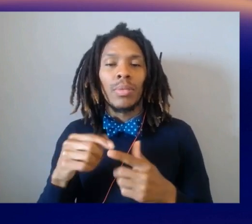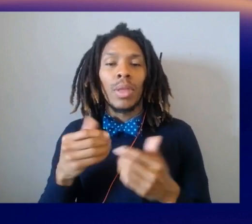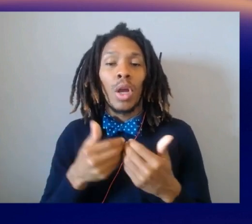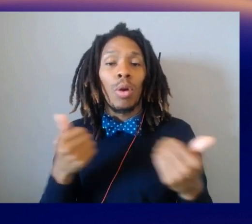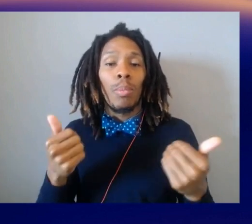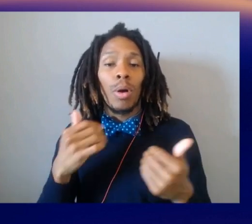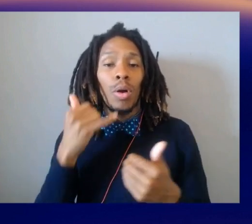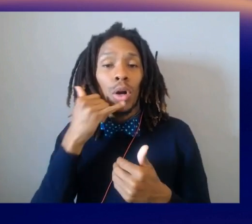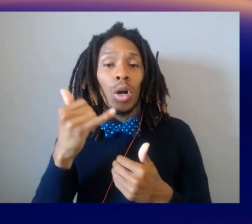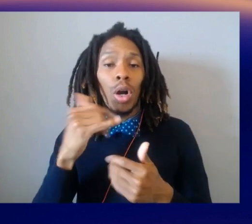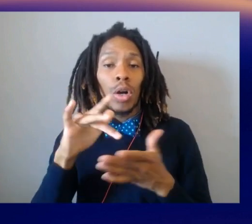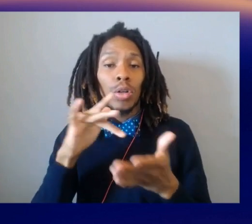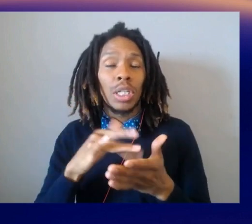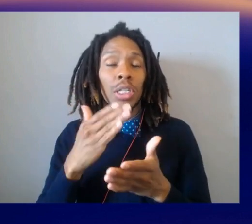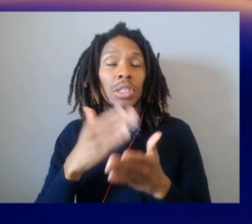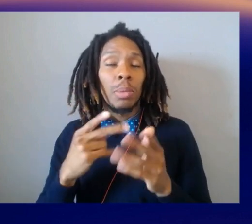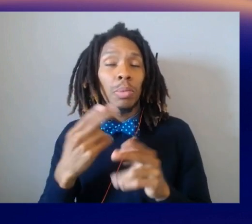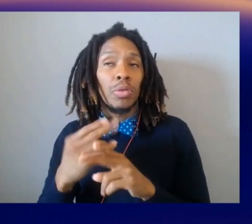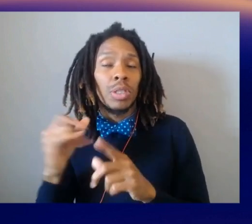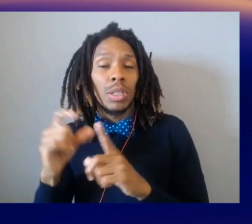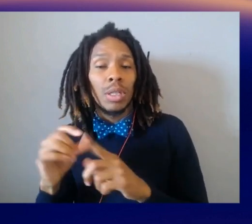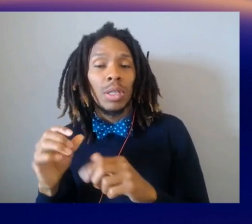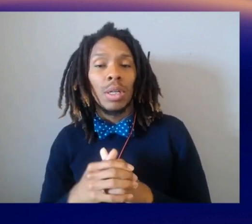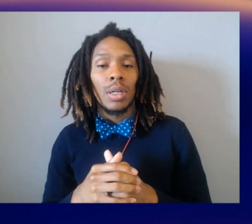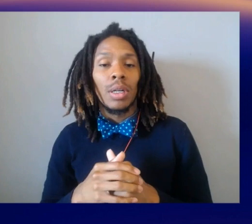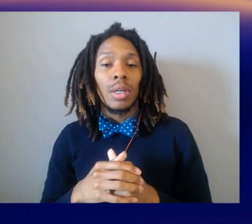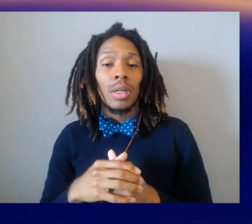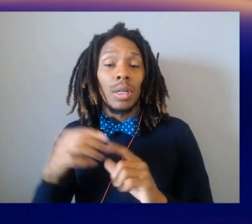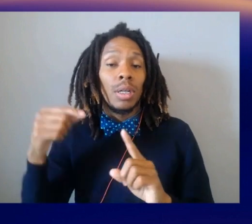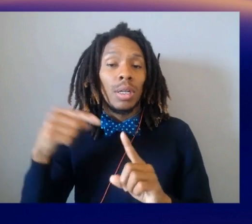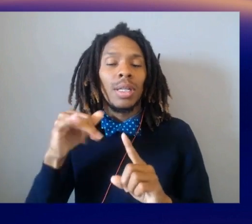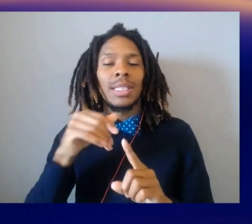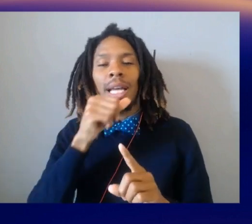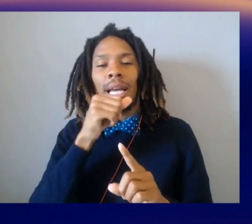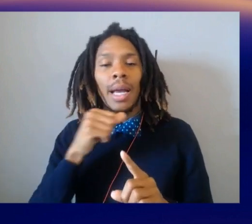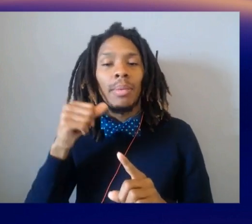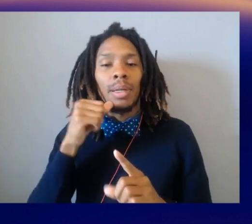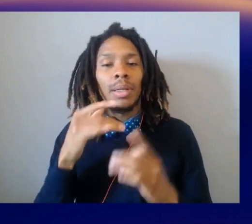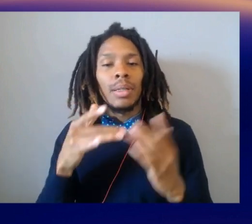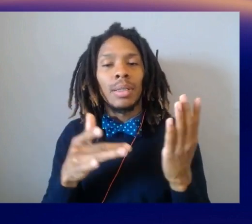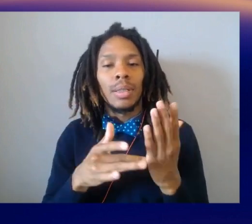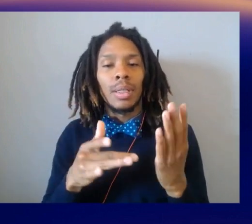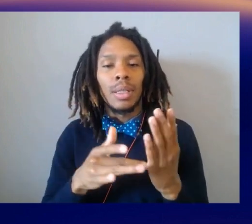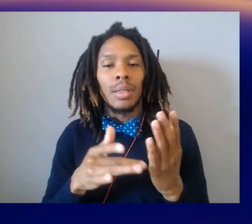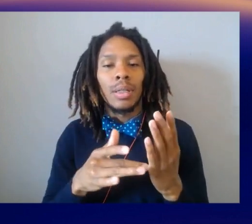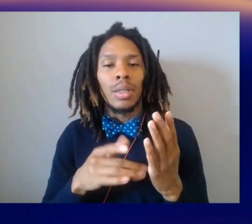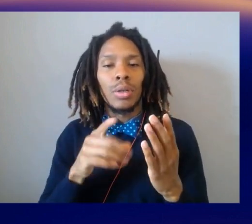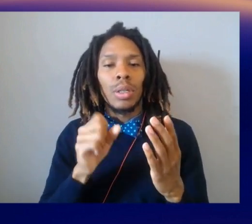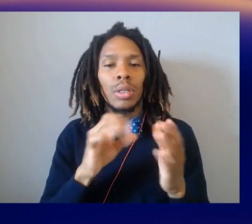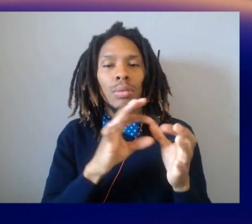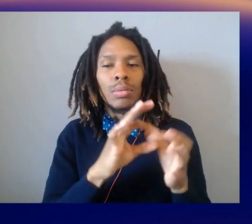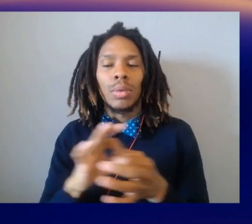people might use. At its heart, It's Amazon technology that you can compose with other AWS technology, such as